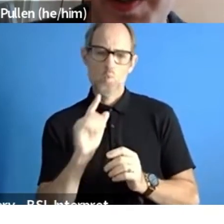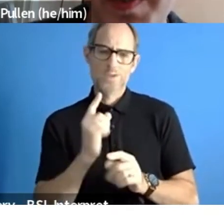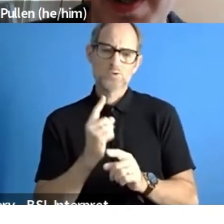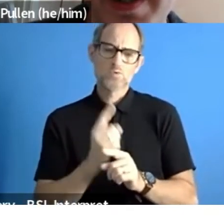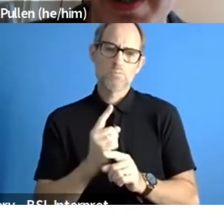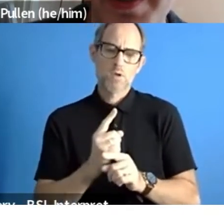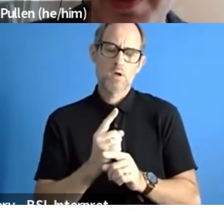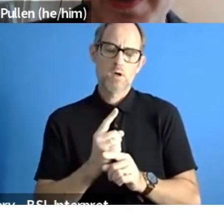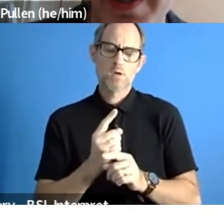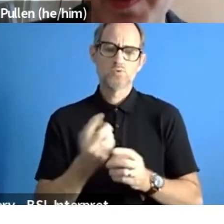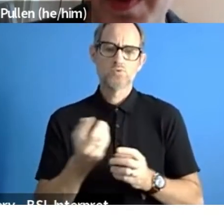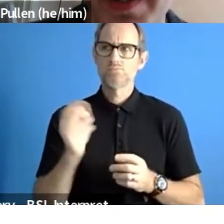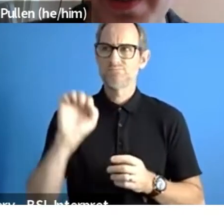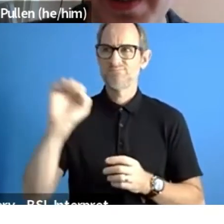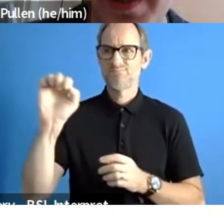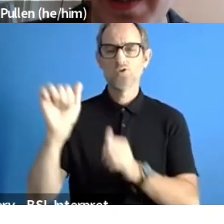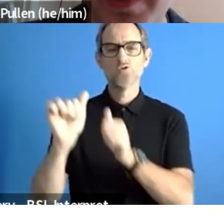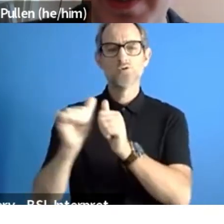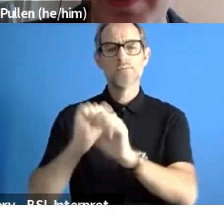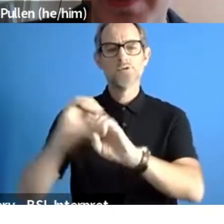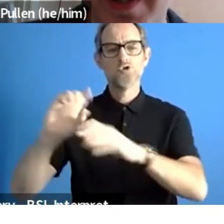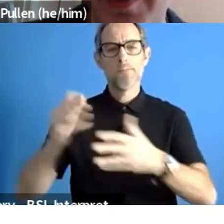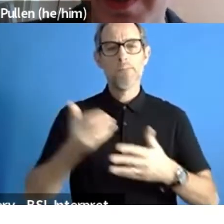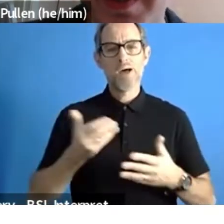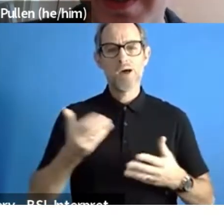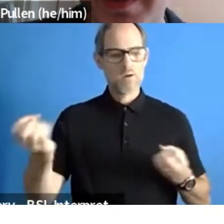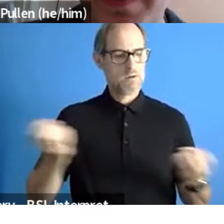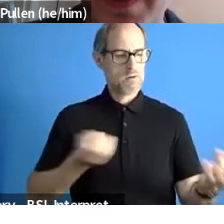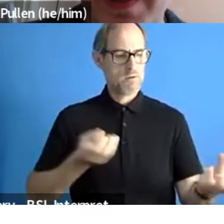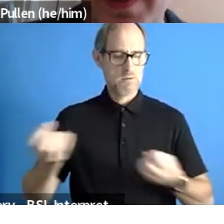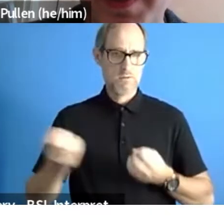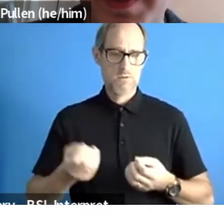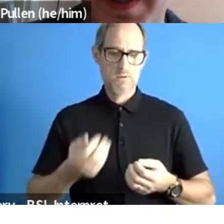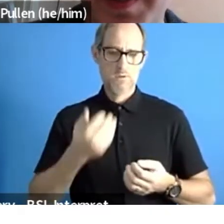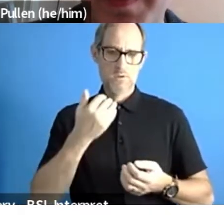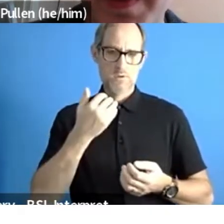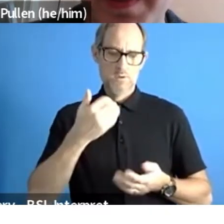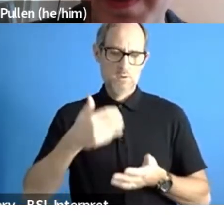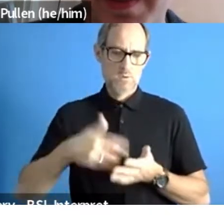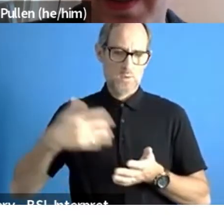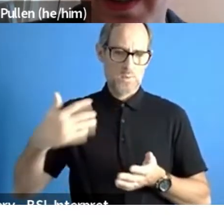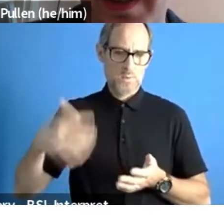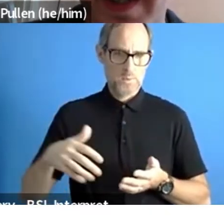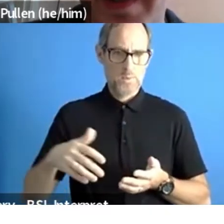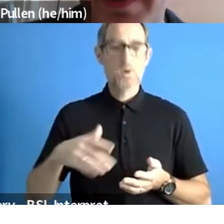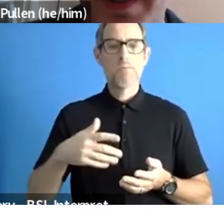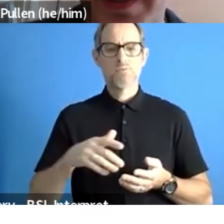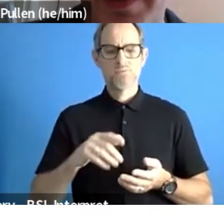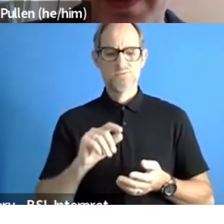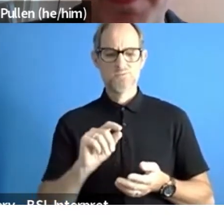of the supplier. So only the very largest customer haves ha significant